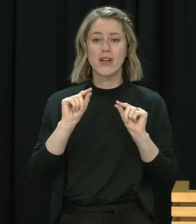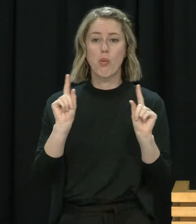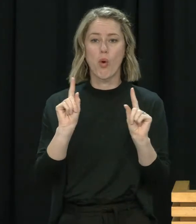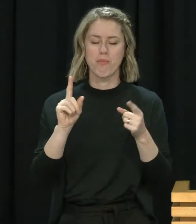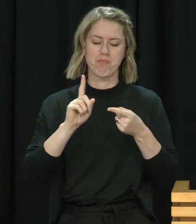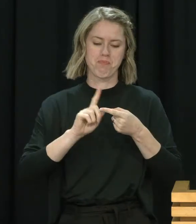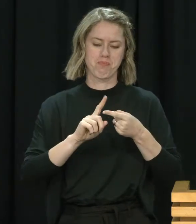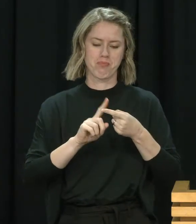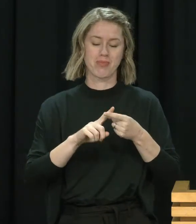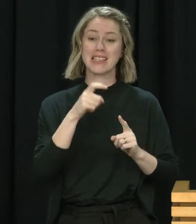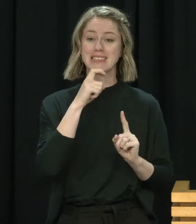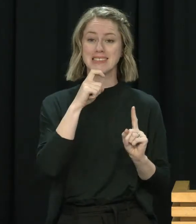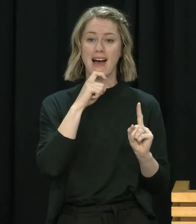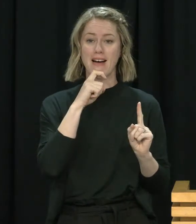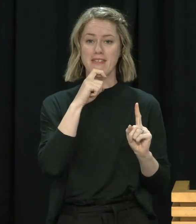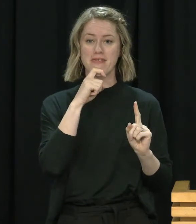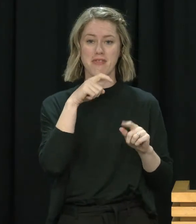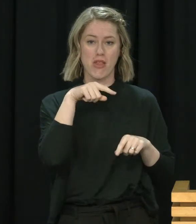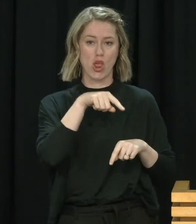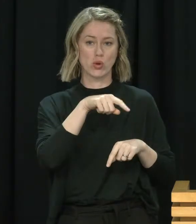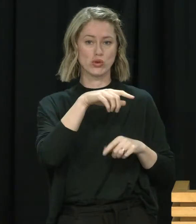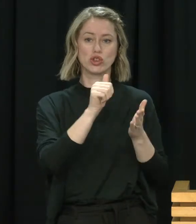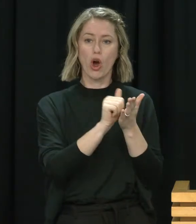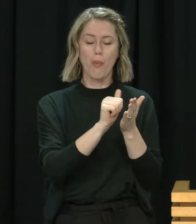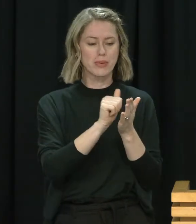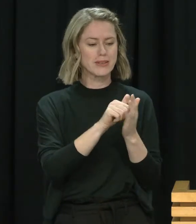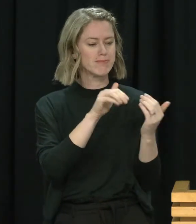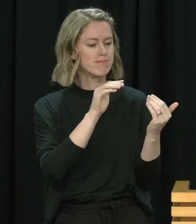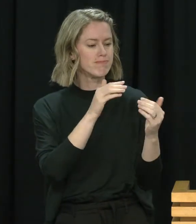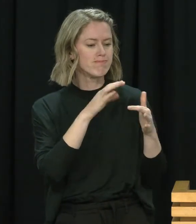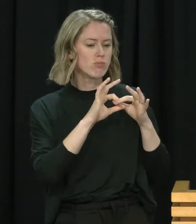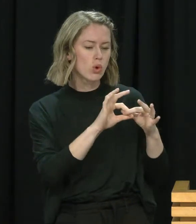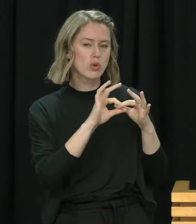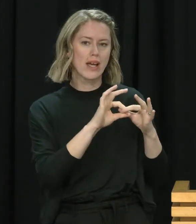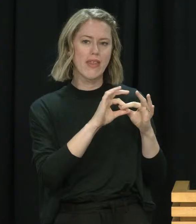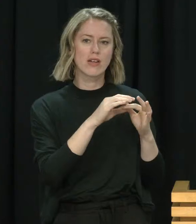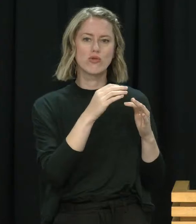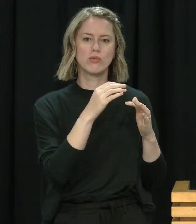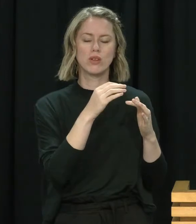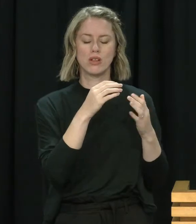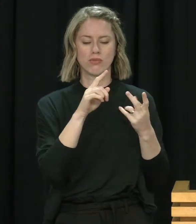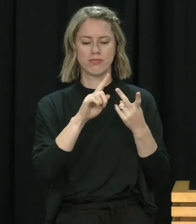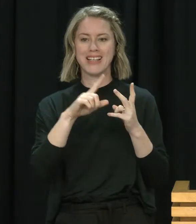that everybody knows, and we've tried to reach out to as many people as we can. That's